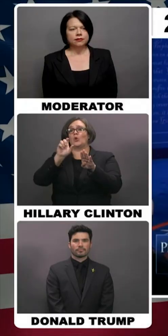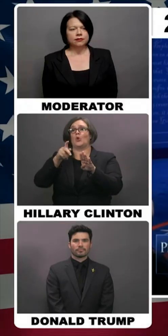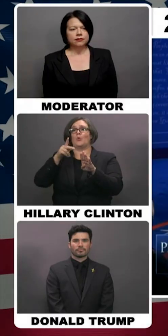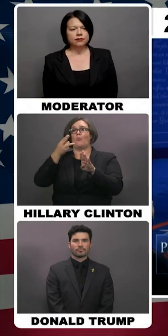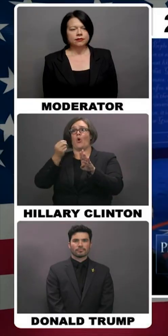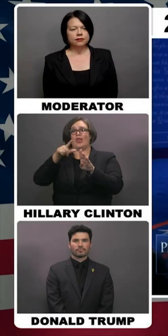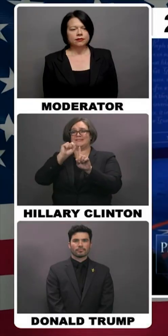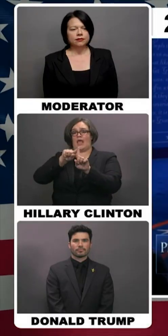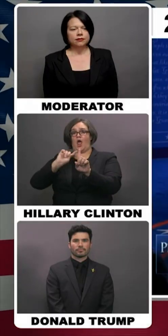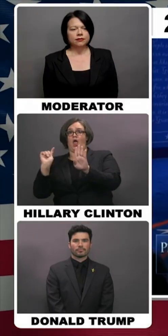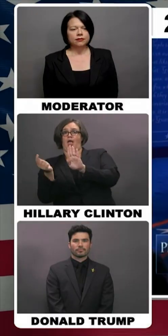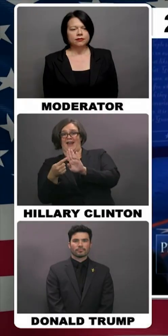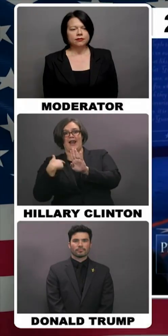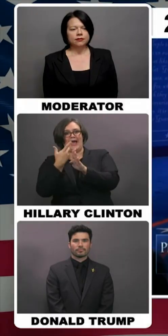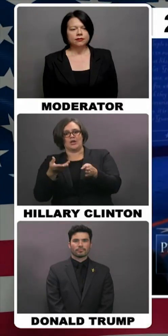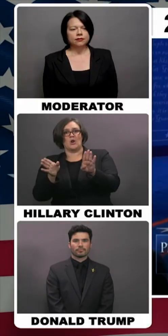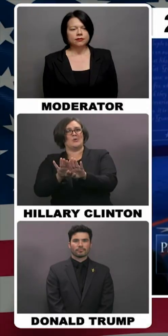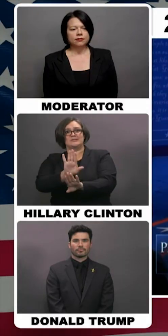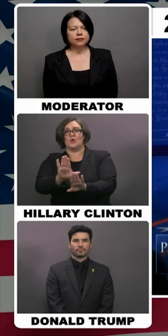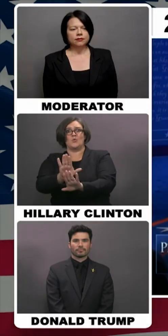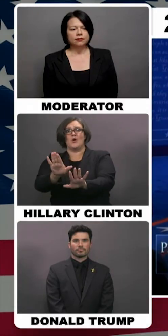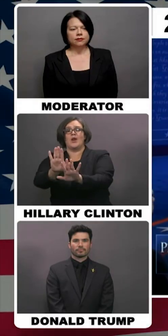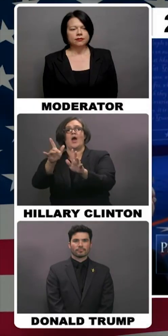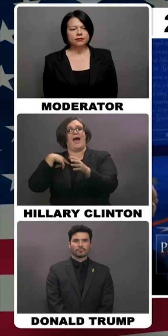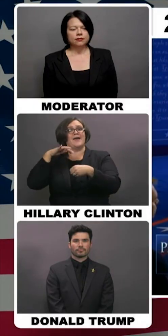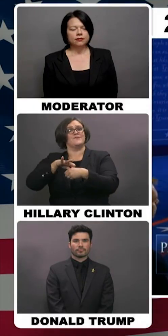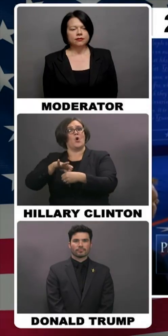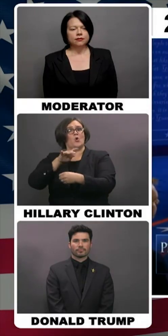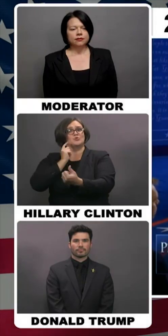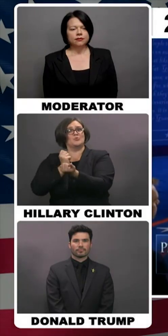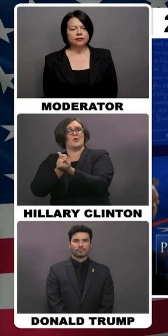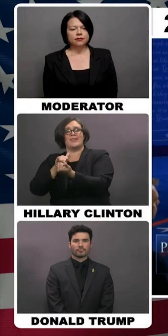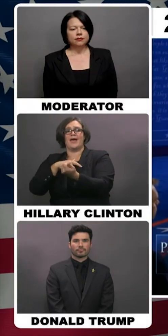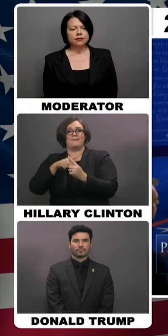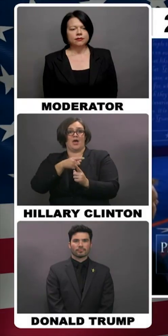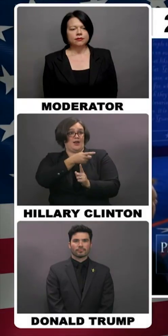of when he claimed a billion dollar, uh, loss that enabled him to avoid paying taxes.